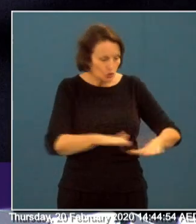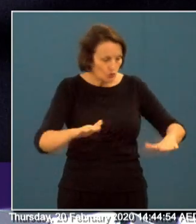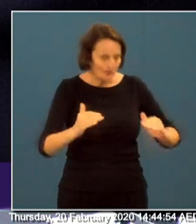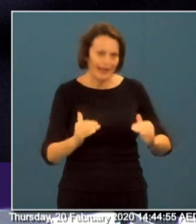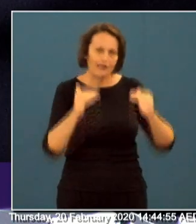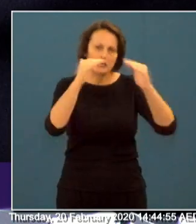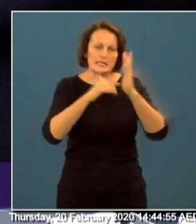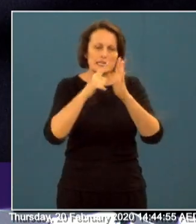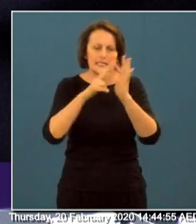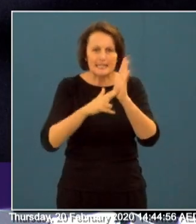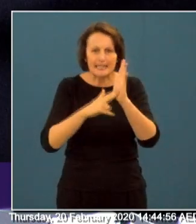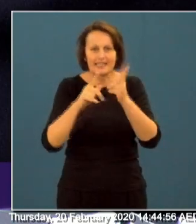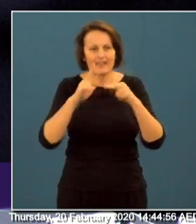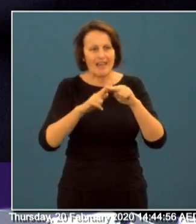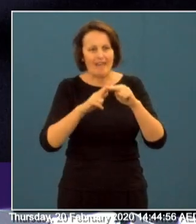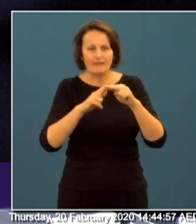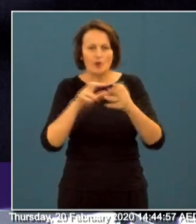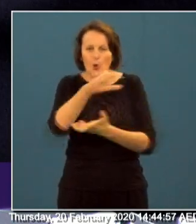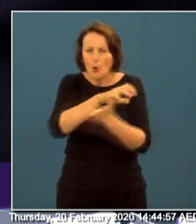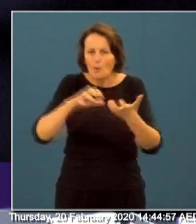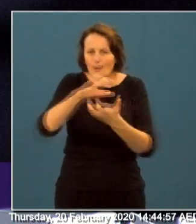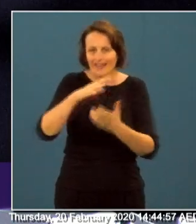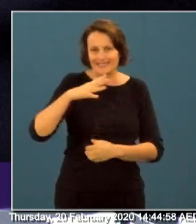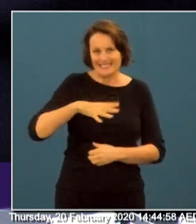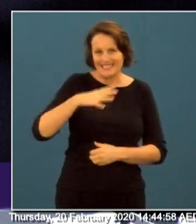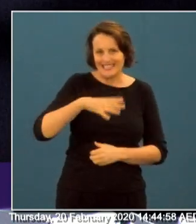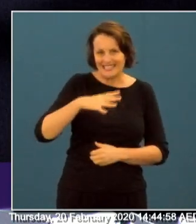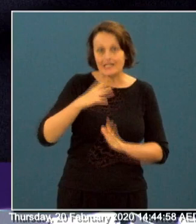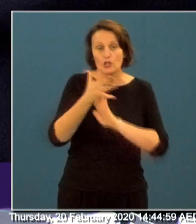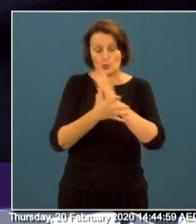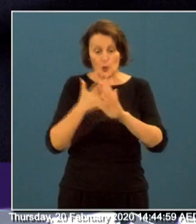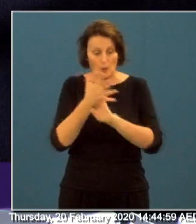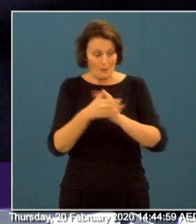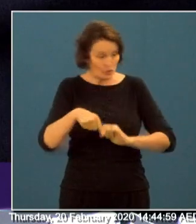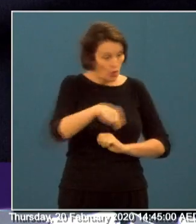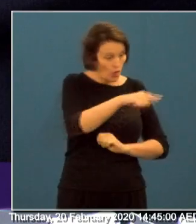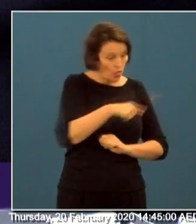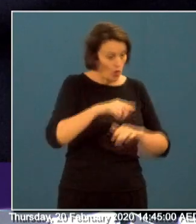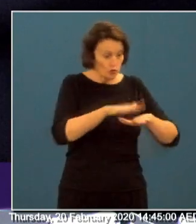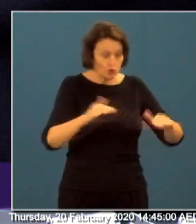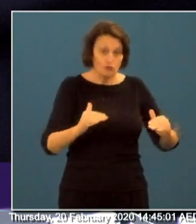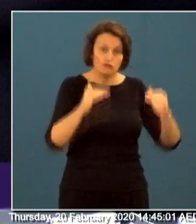The primary model of care is an integrated model of care, in which there's protected resources for capacity building